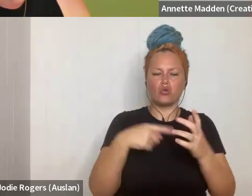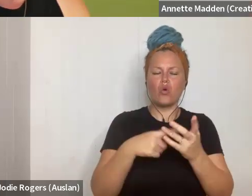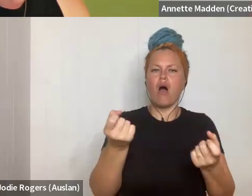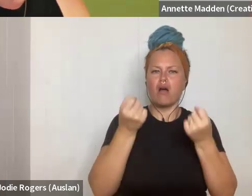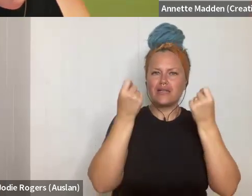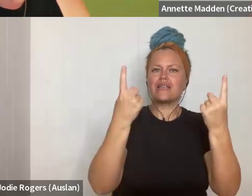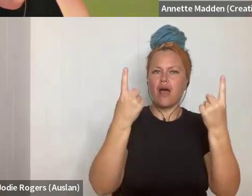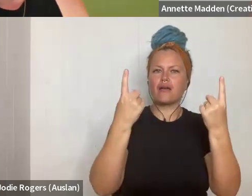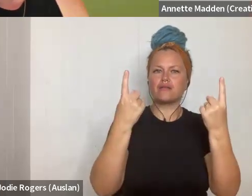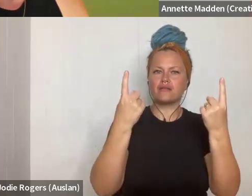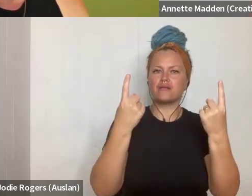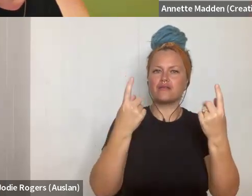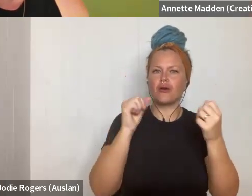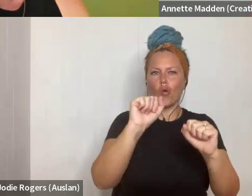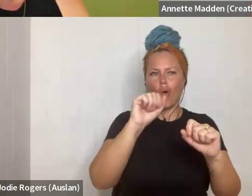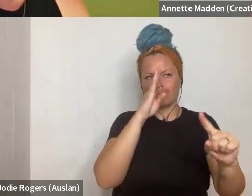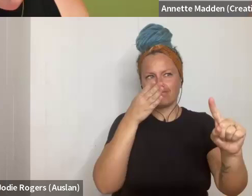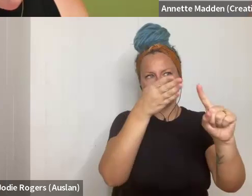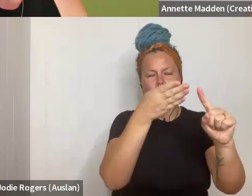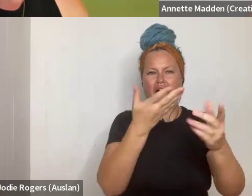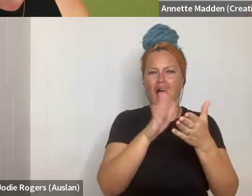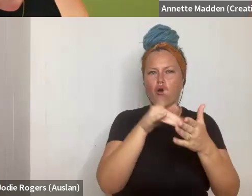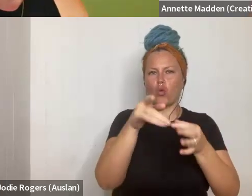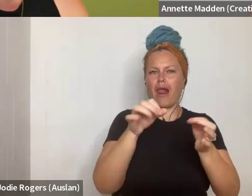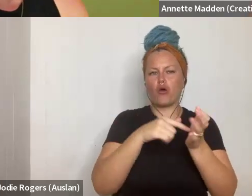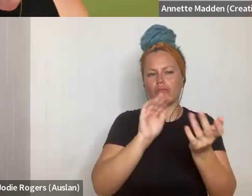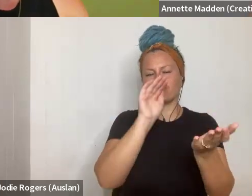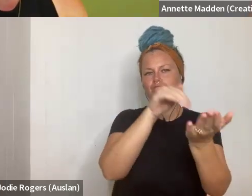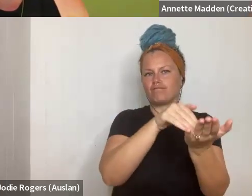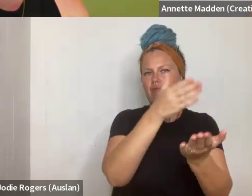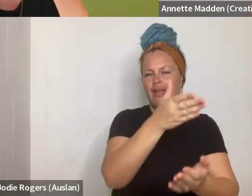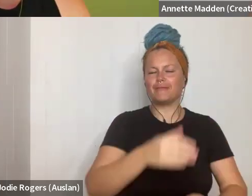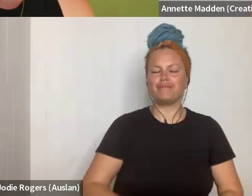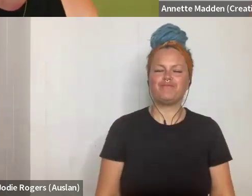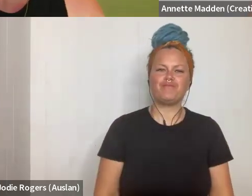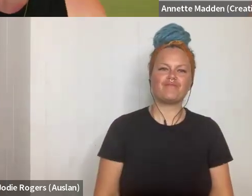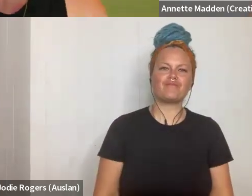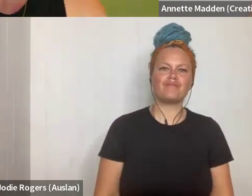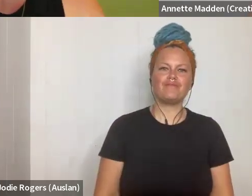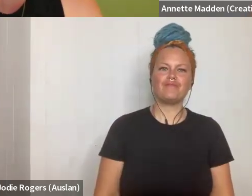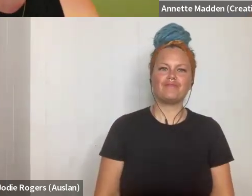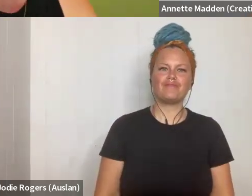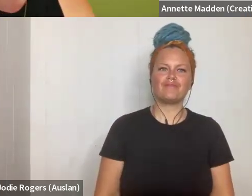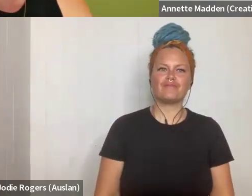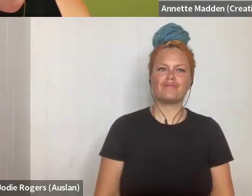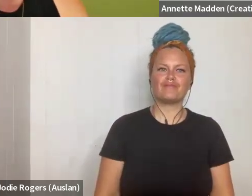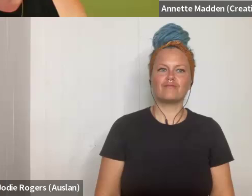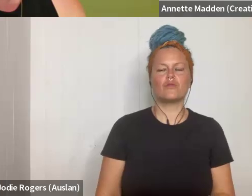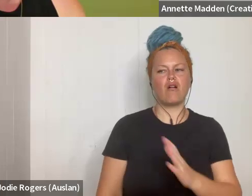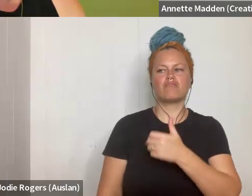and vision will be. And anything else you think may be applicable to this document that will help us in